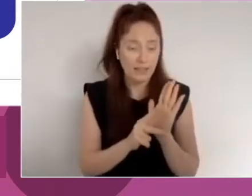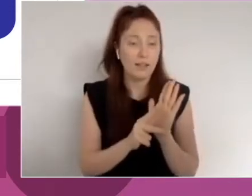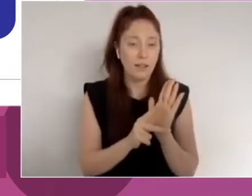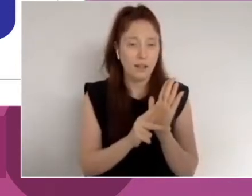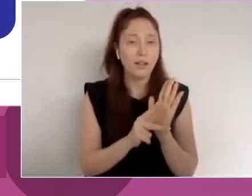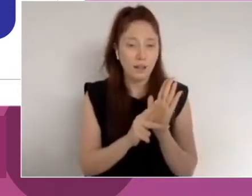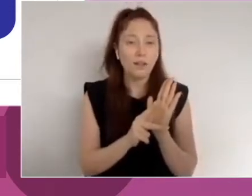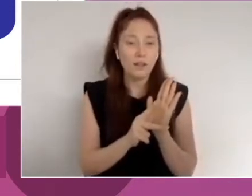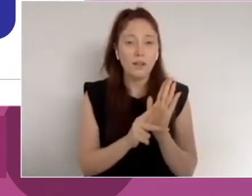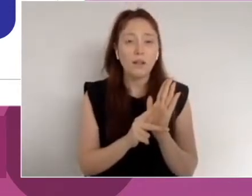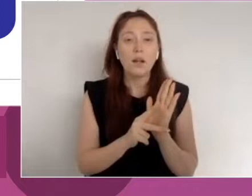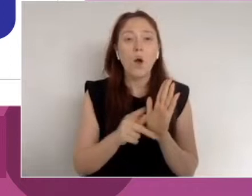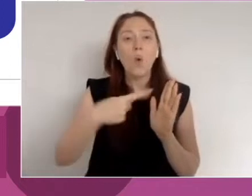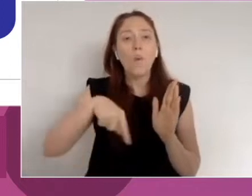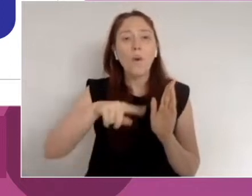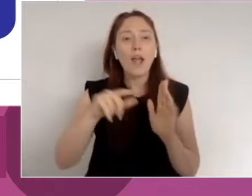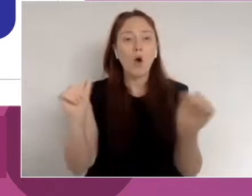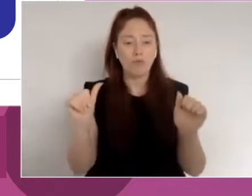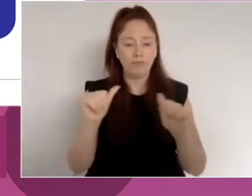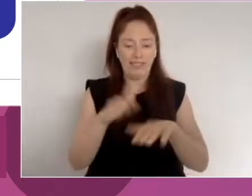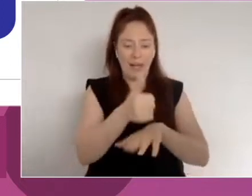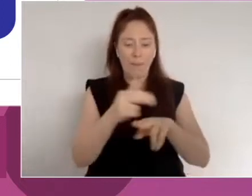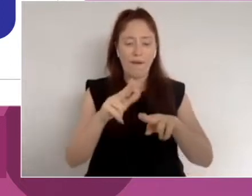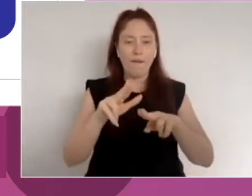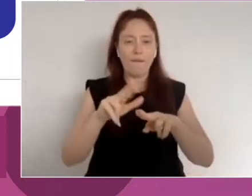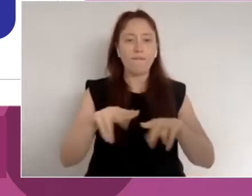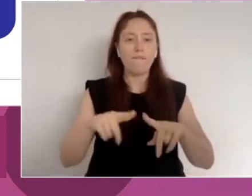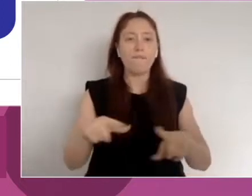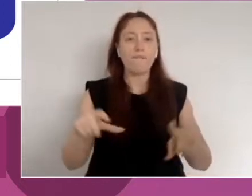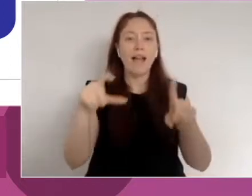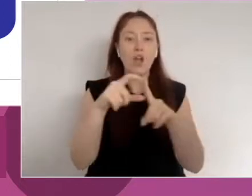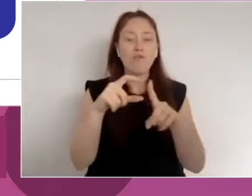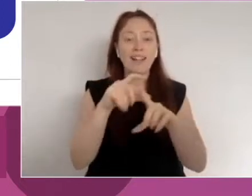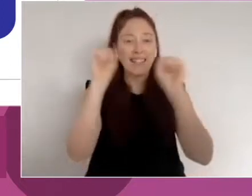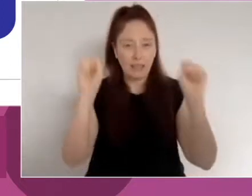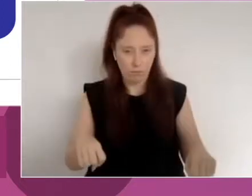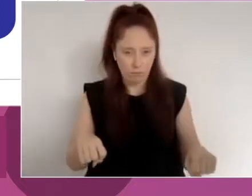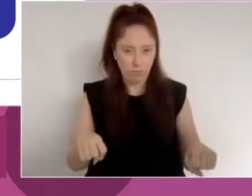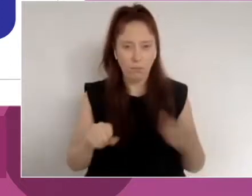a federated system in Australia and Westminster system. The federated system means that we have